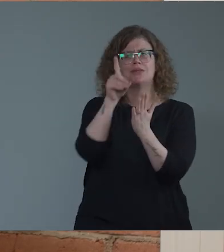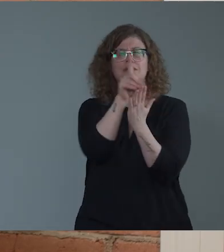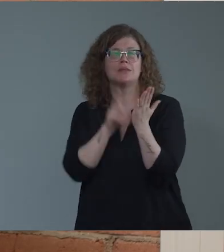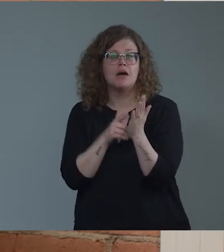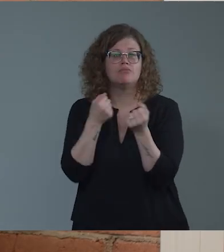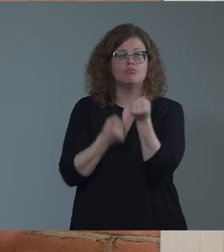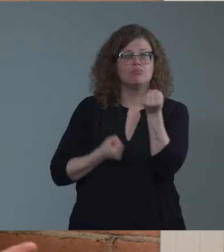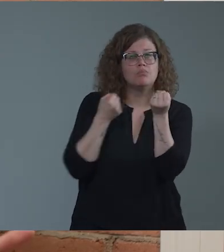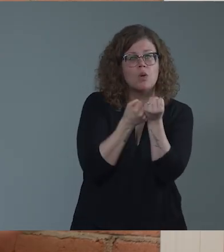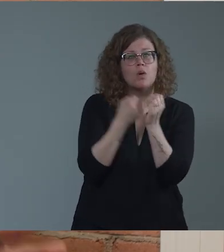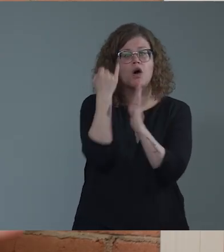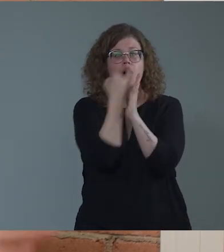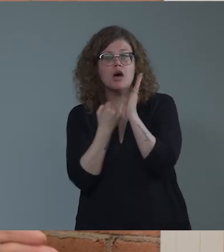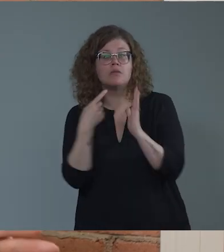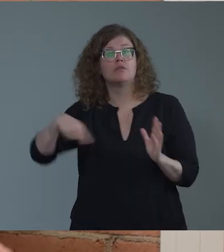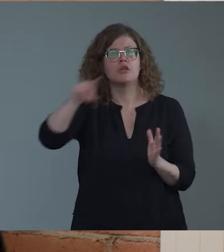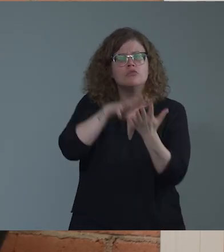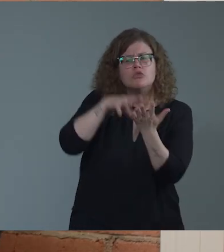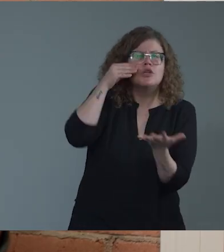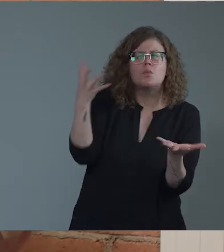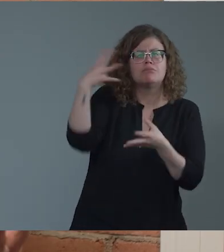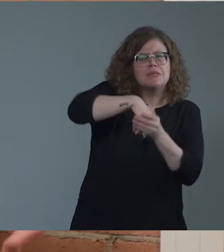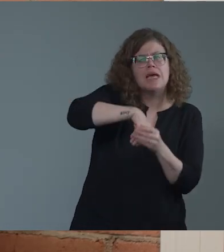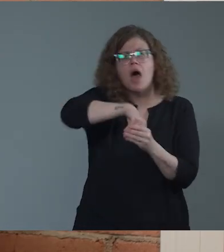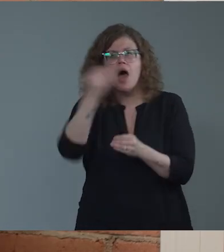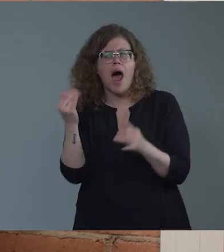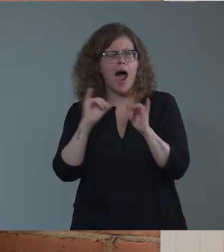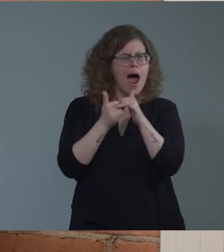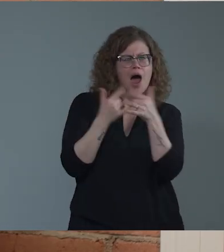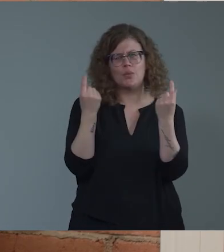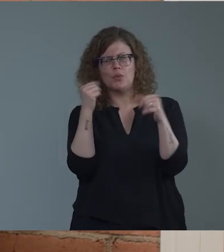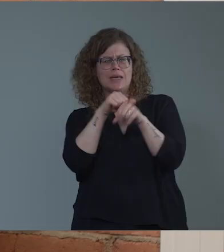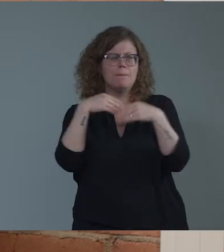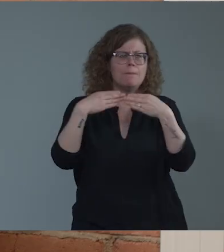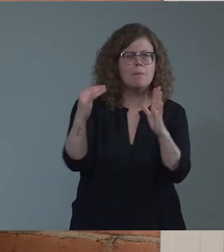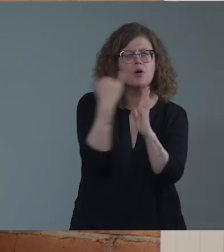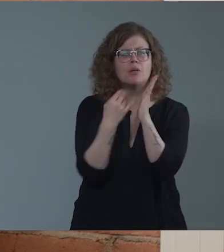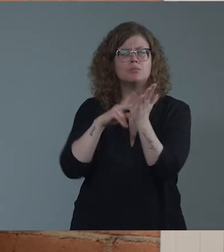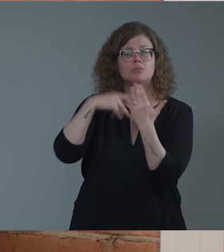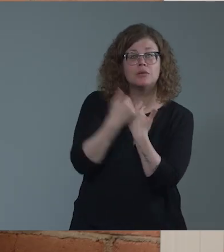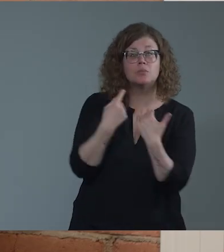that was originally designed to support artists as they learn some of the ins and outs of how to do public art projects.